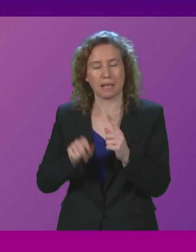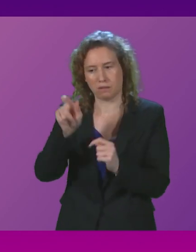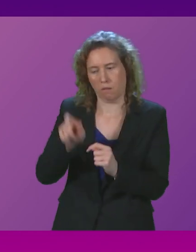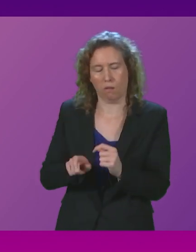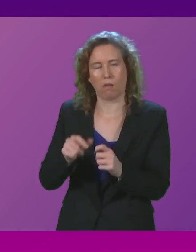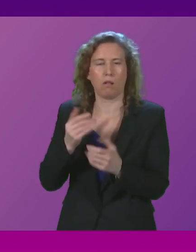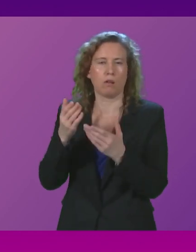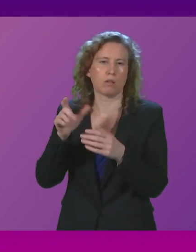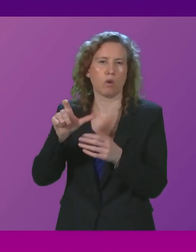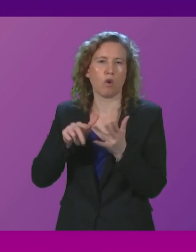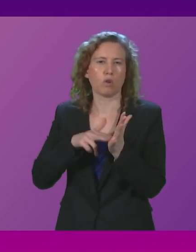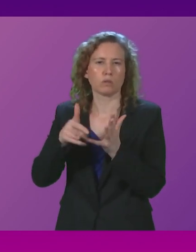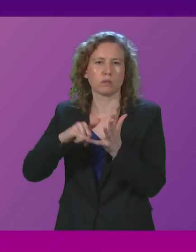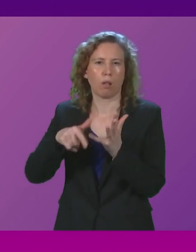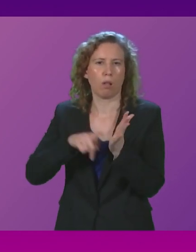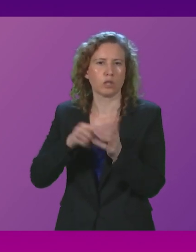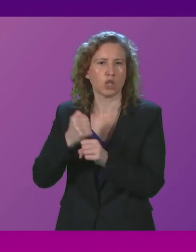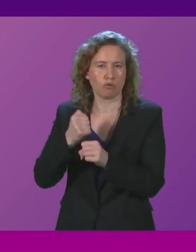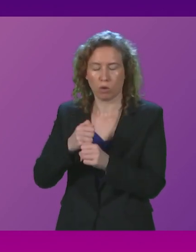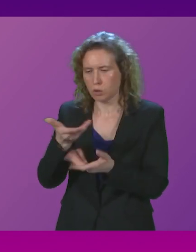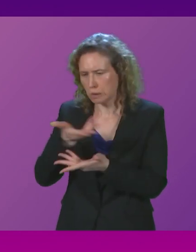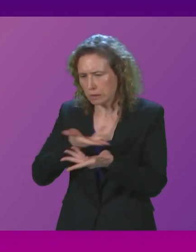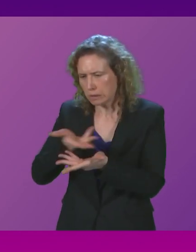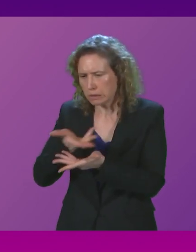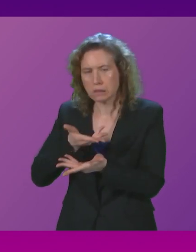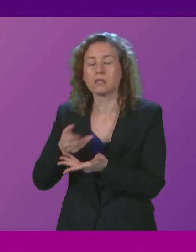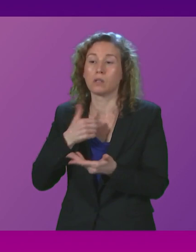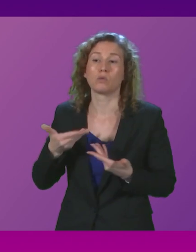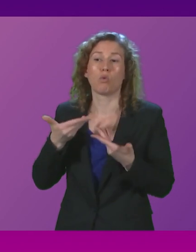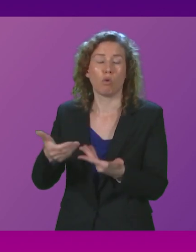of Pakistan to hear about the situation on the ground at first hand and to offer Scotland’s